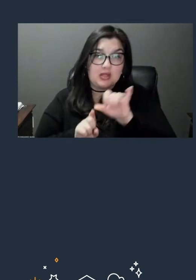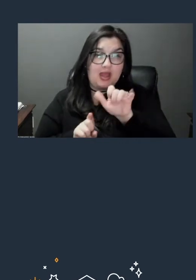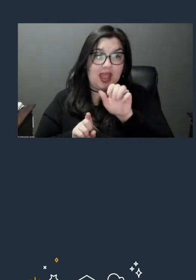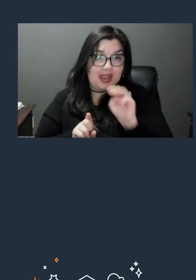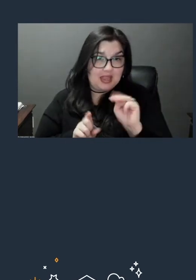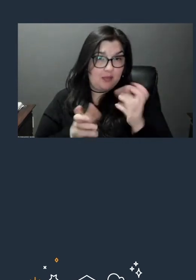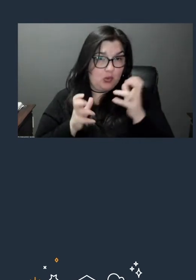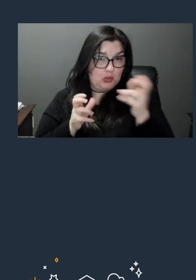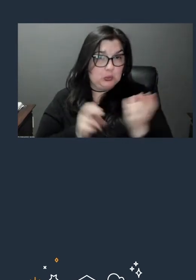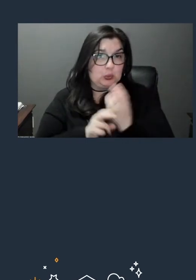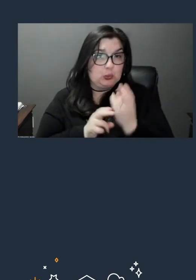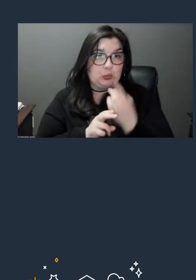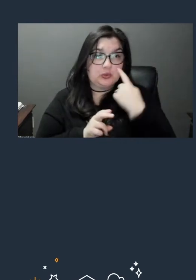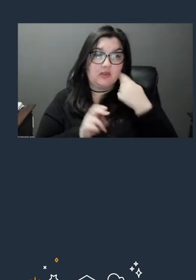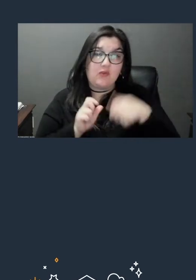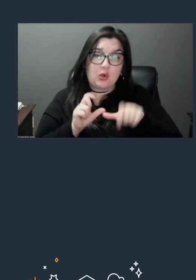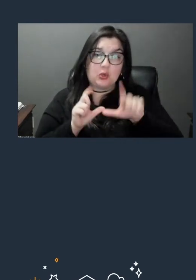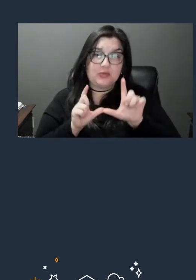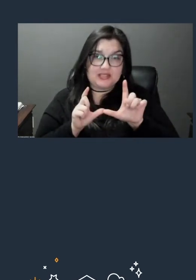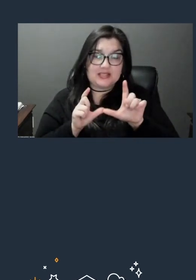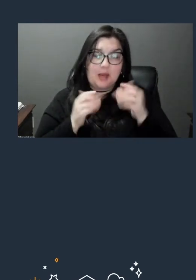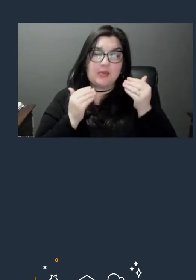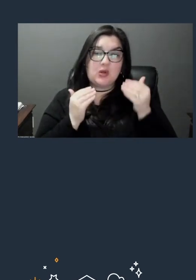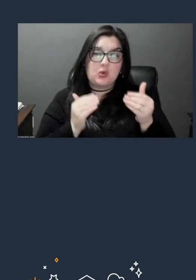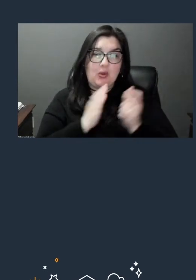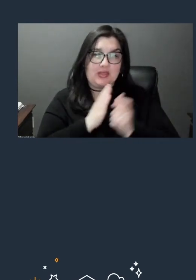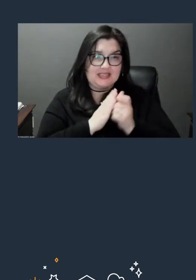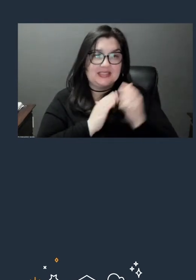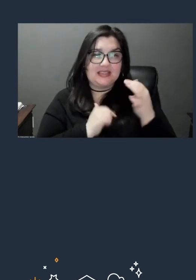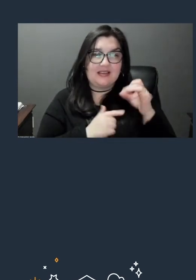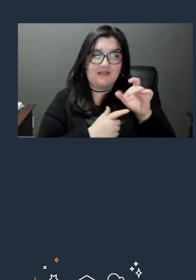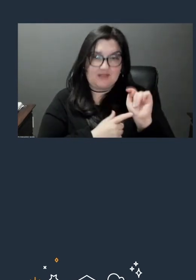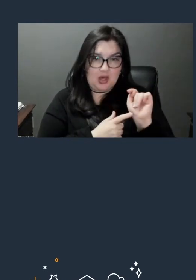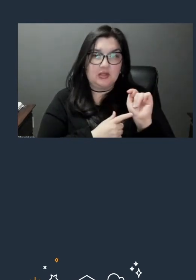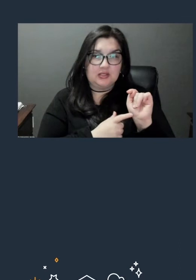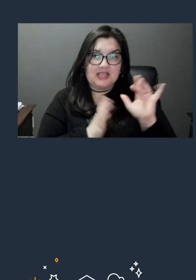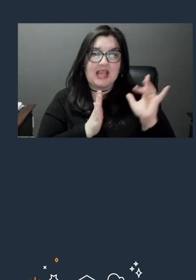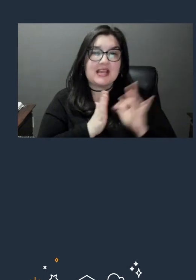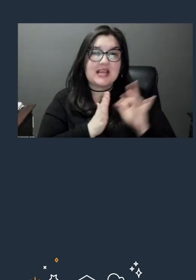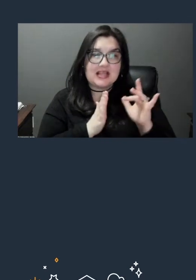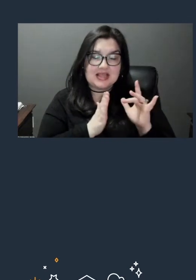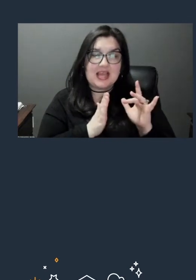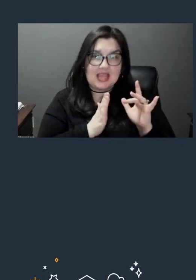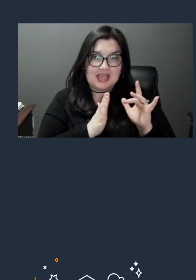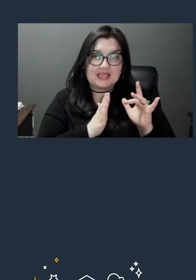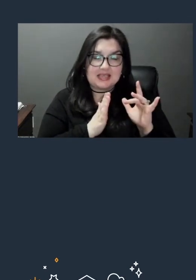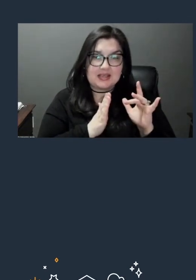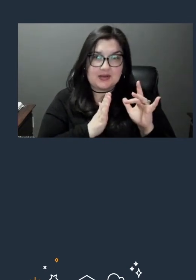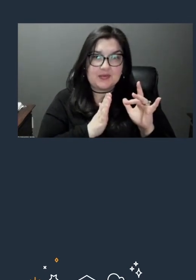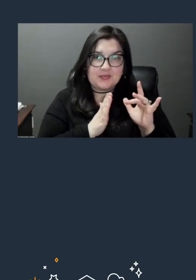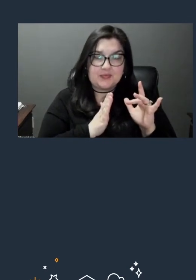I'm gonna go with that default IAM role that we have, and click on Restore. Now, depending on how big your backup is,